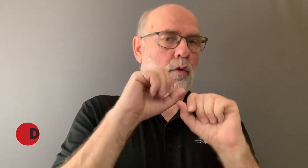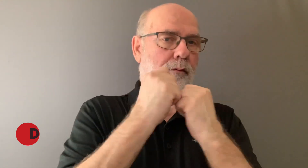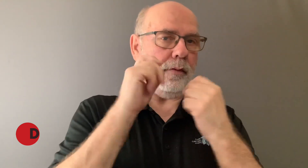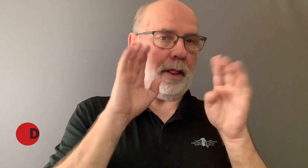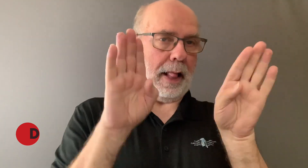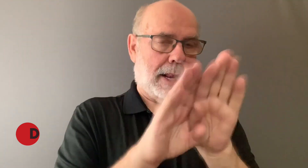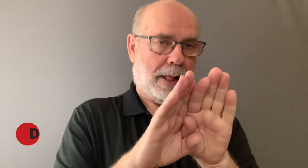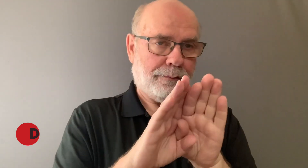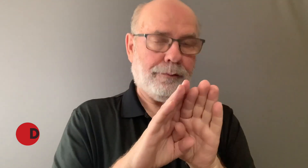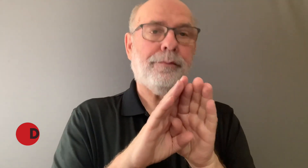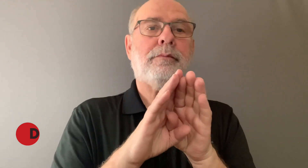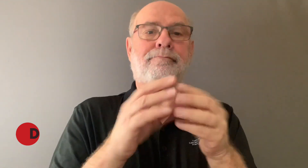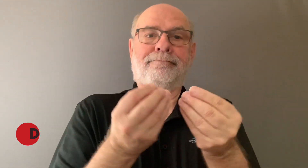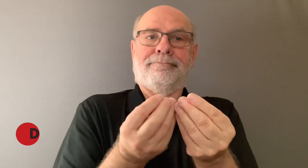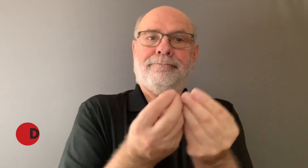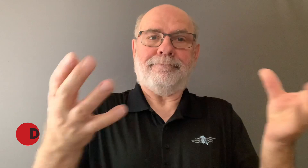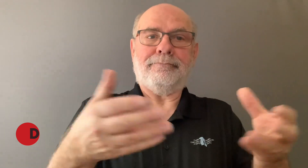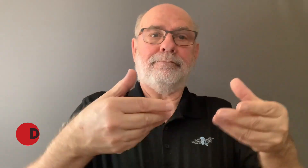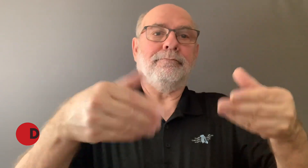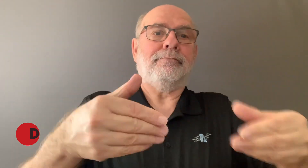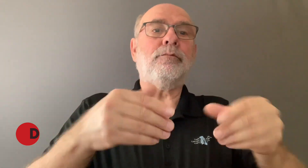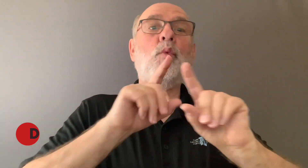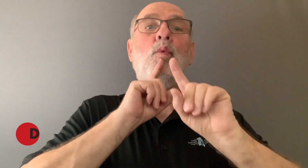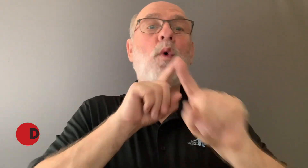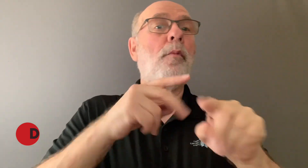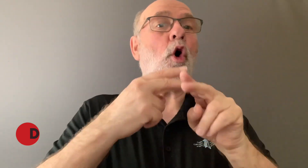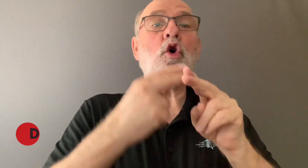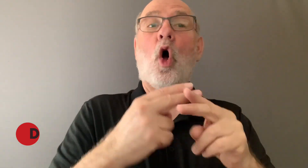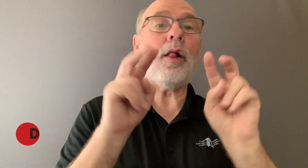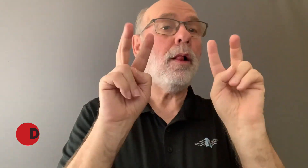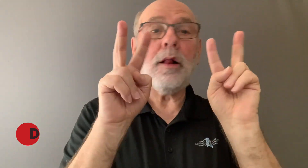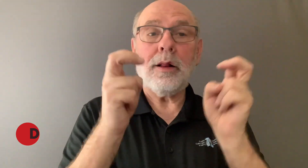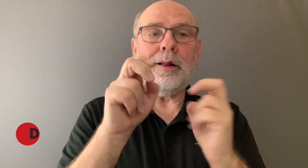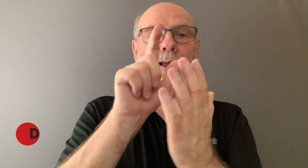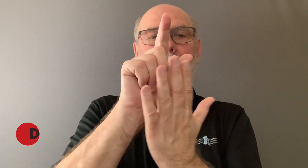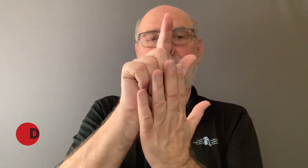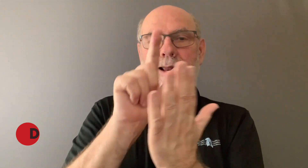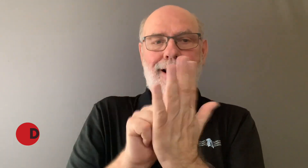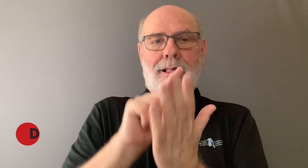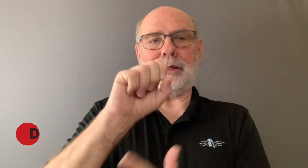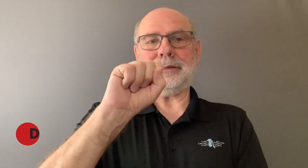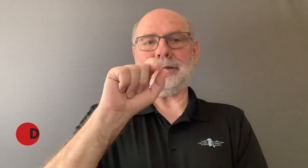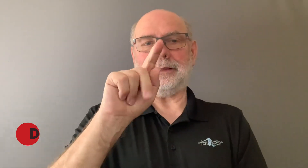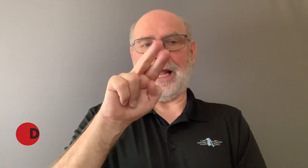Society of the Deaf distributed a report, "Legal Status